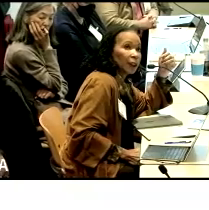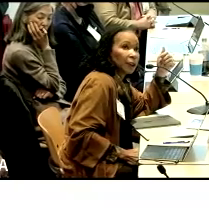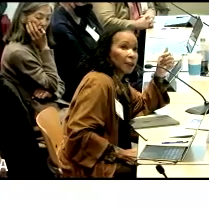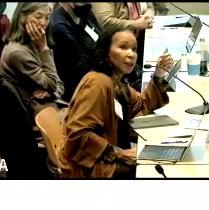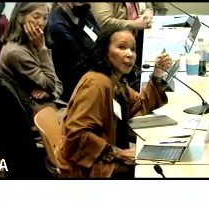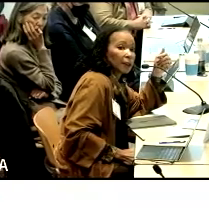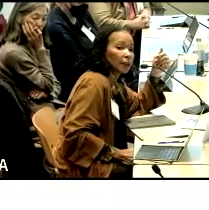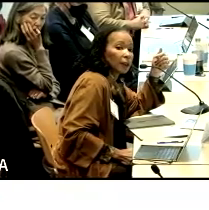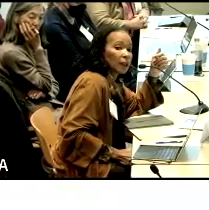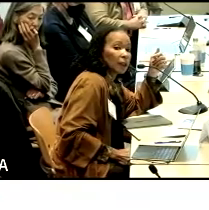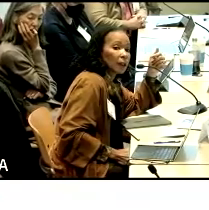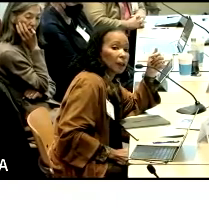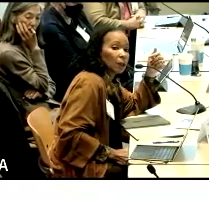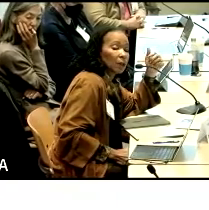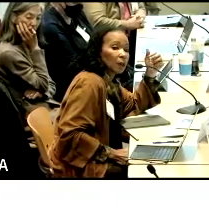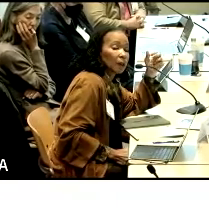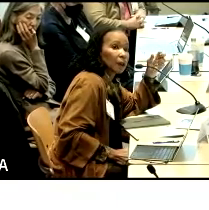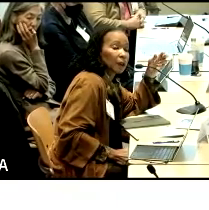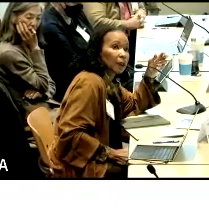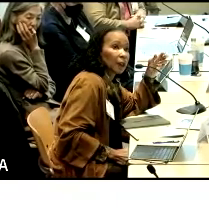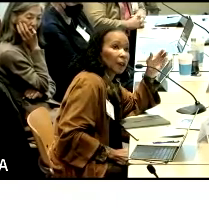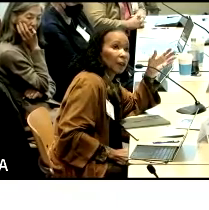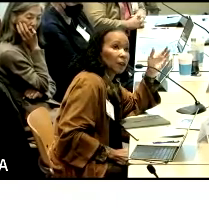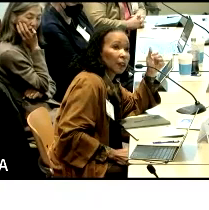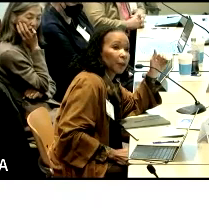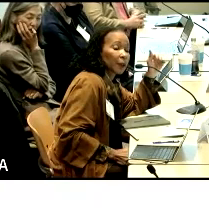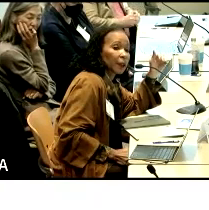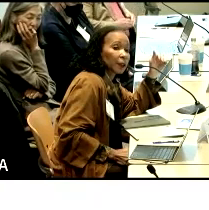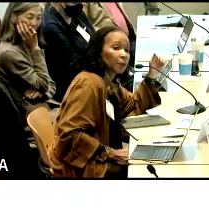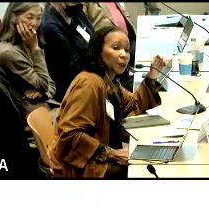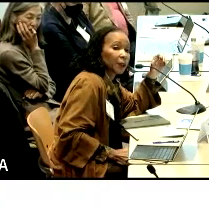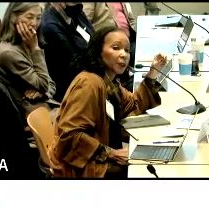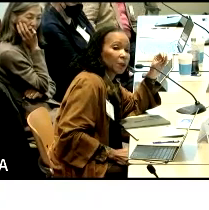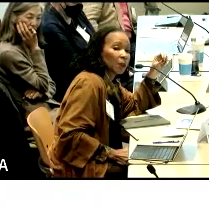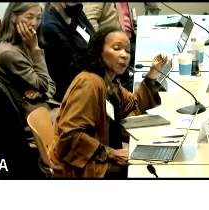And then, the second is, you know, clearly, as everybody has pointed to in one way